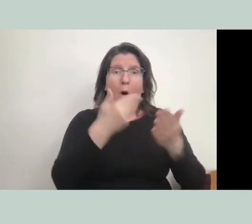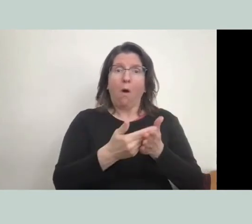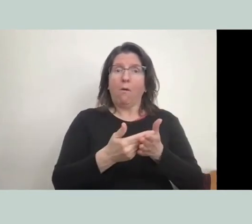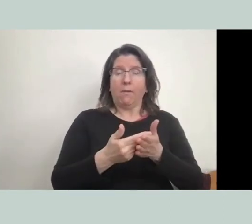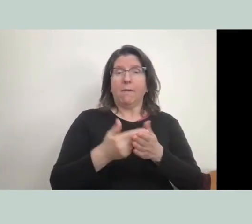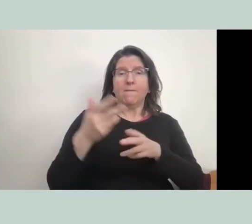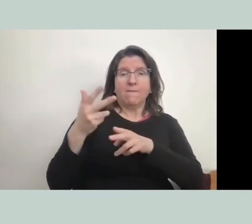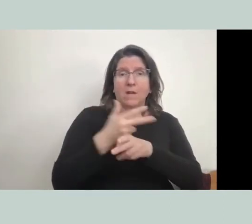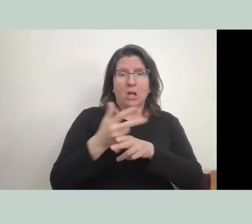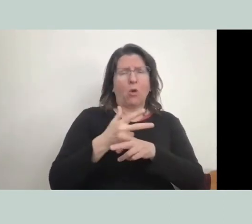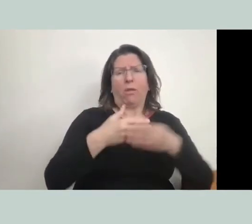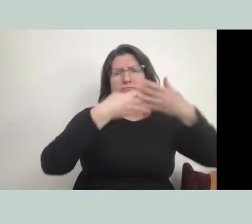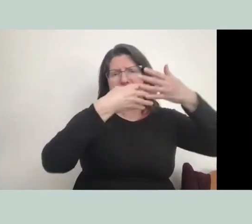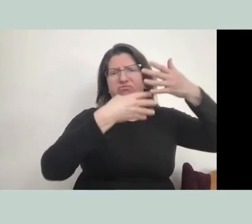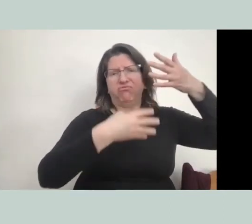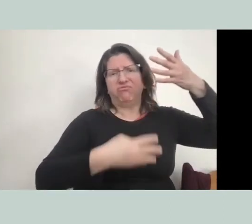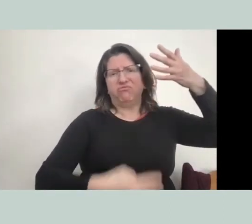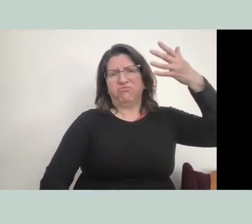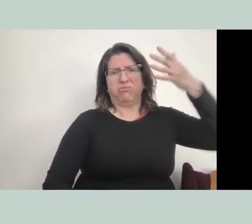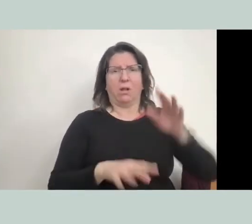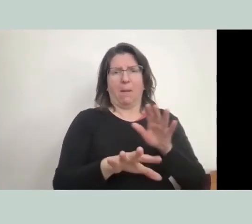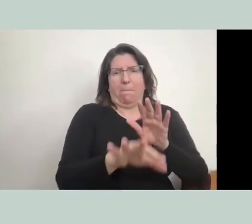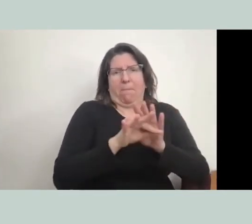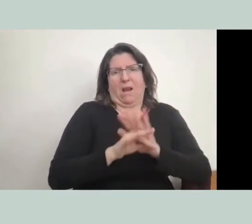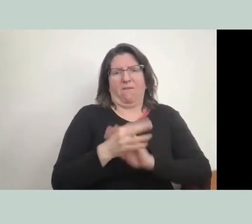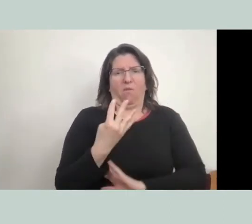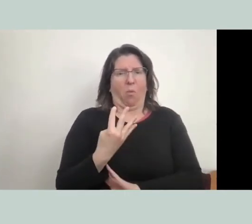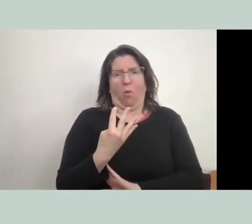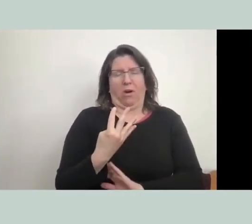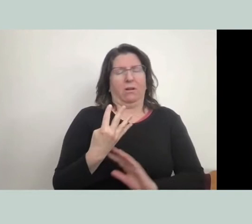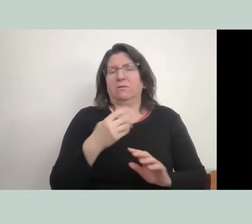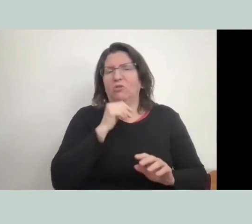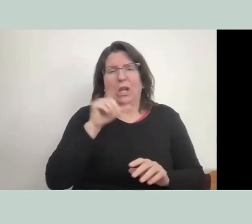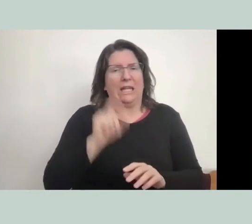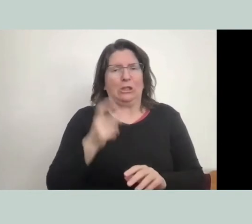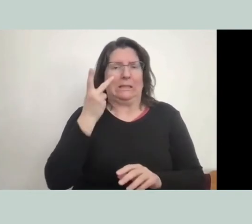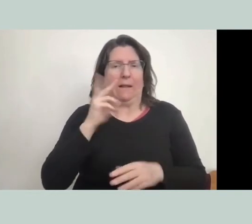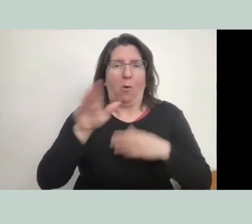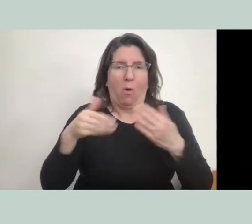I've only shown you four, to give you the idea, but I made a number of them.